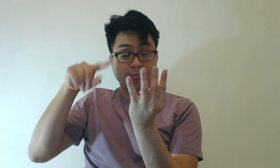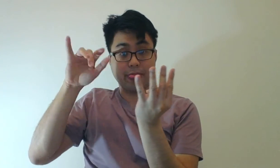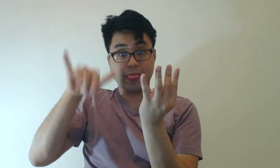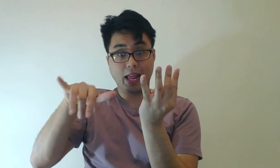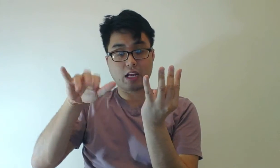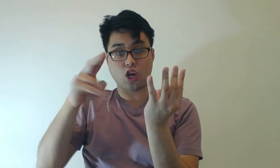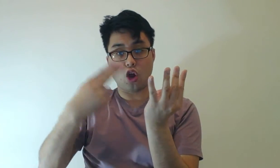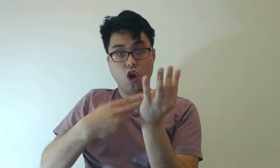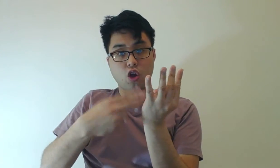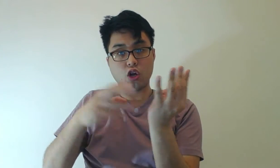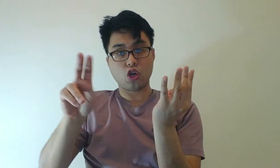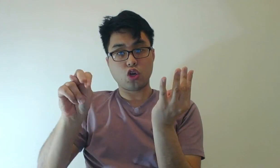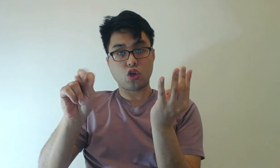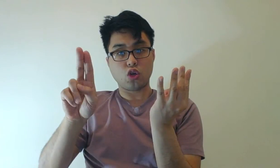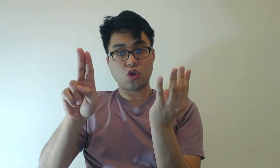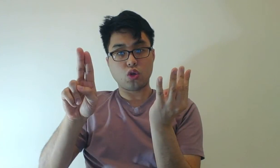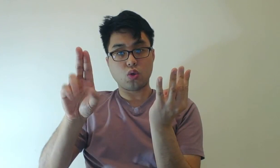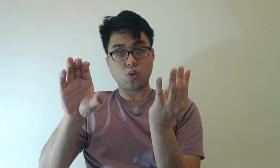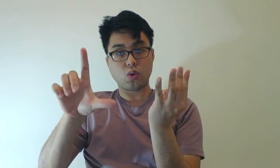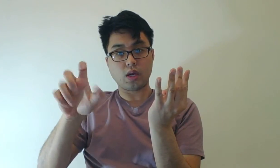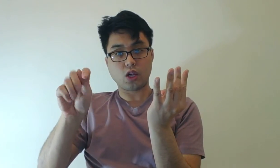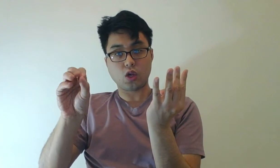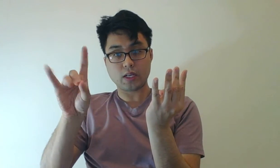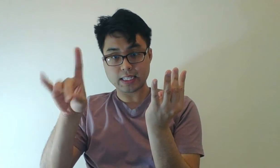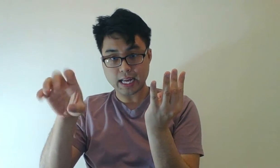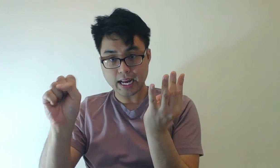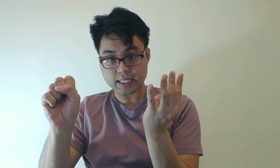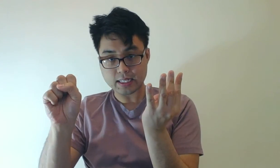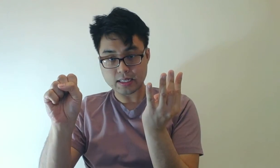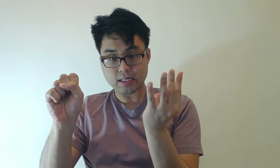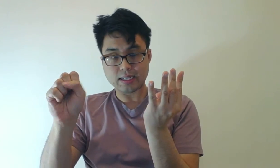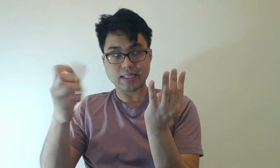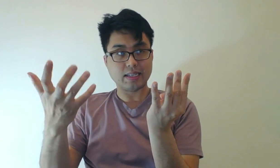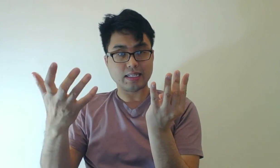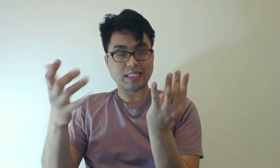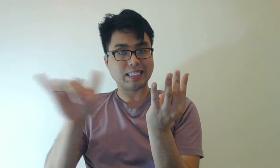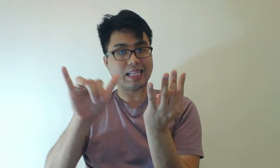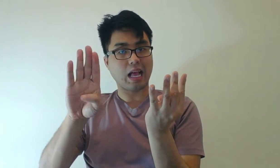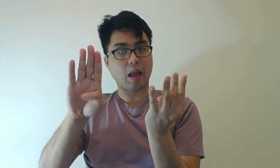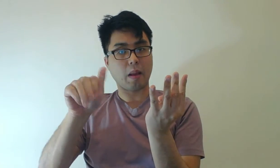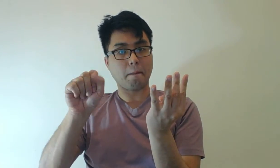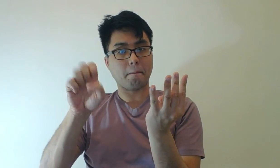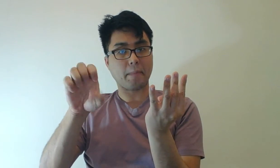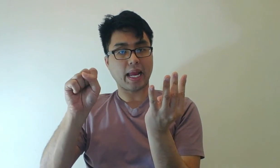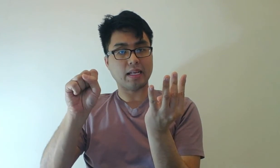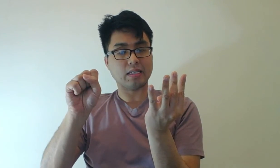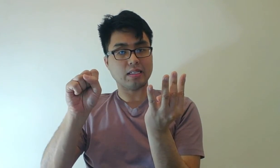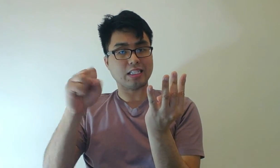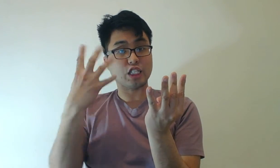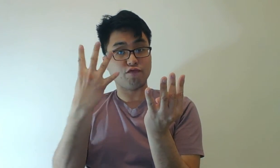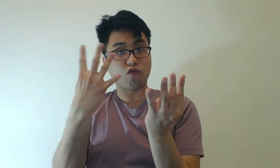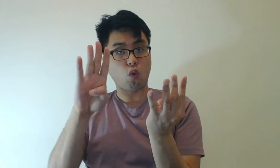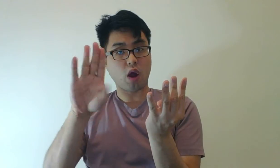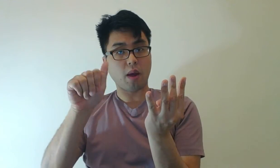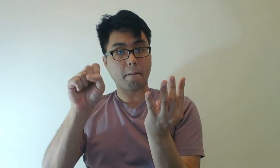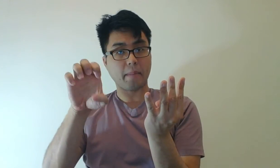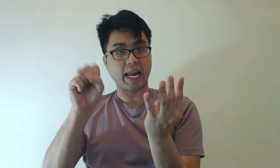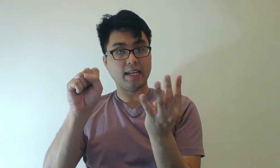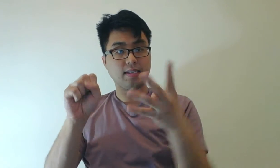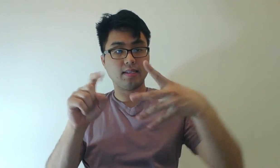these are called nucleotides like bases, 4 bases